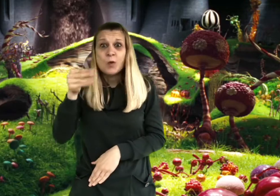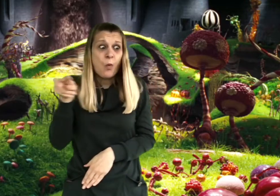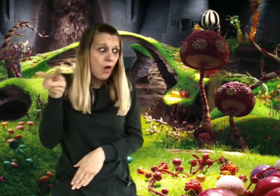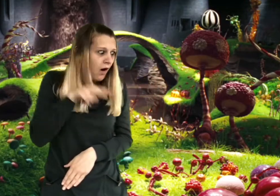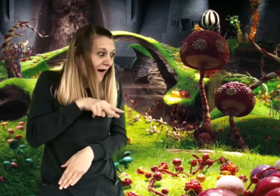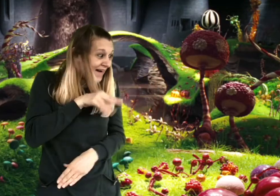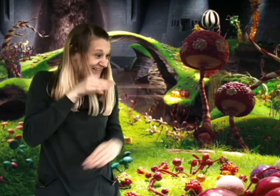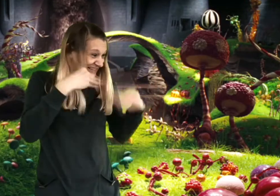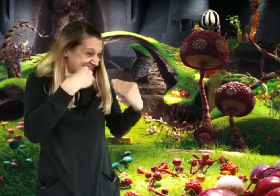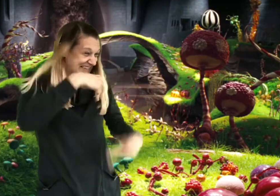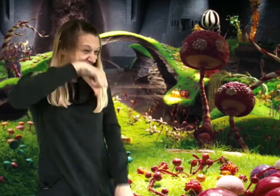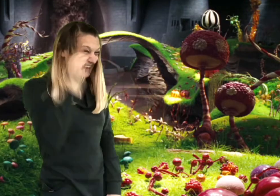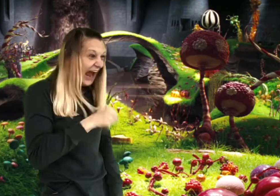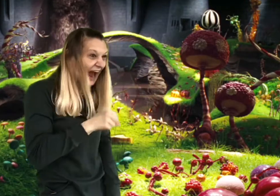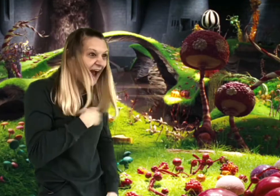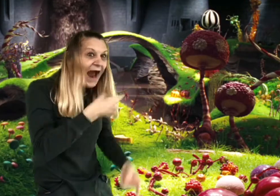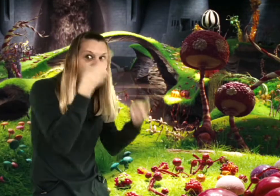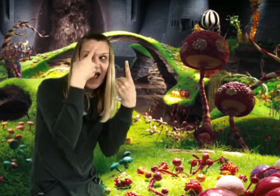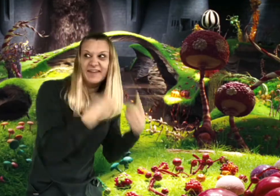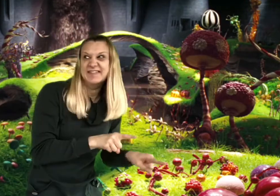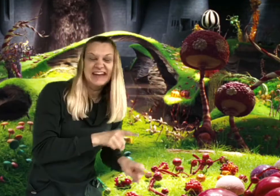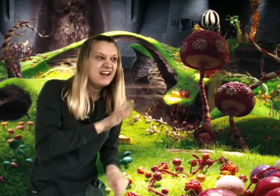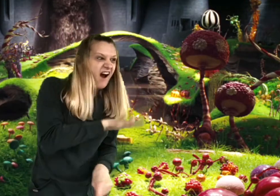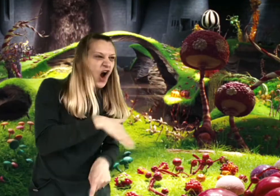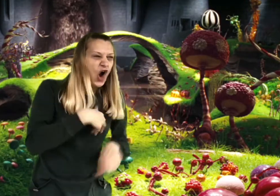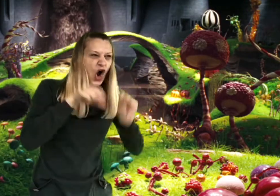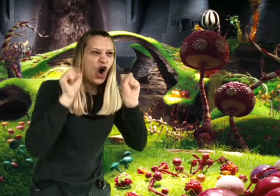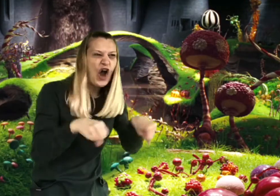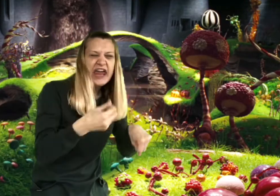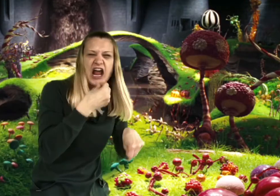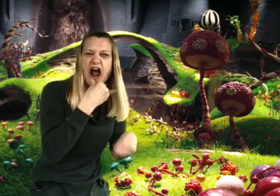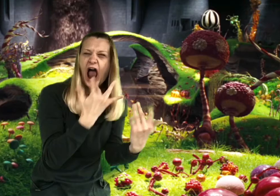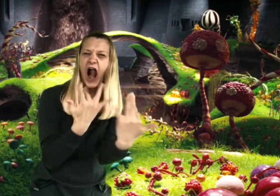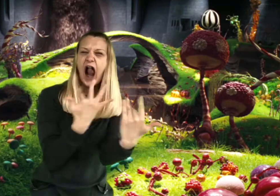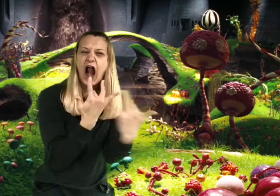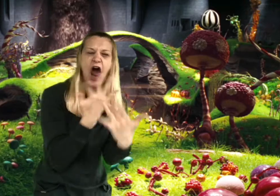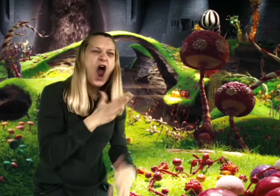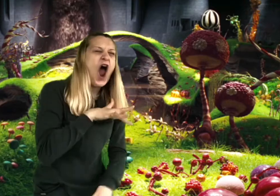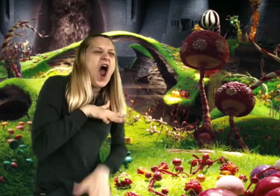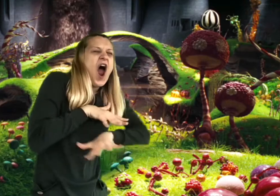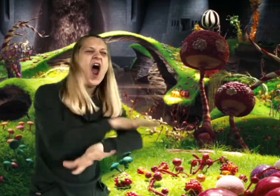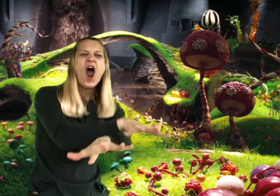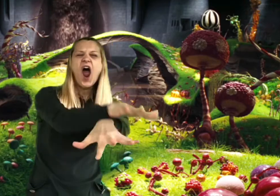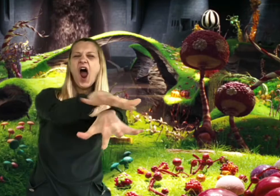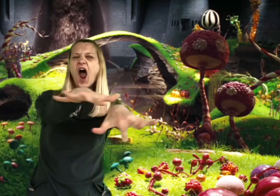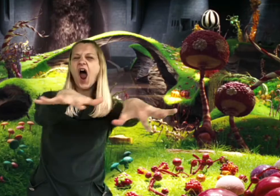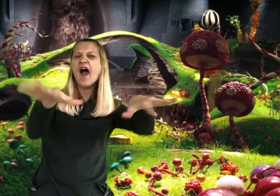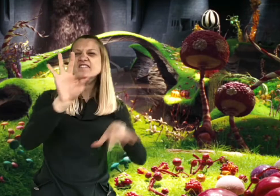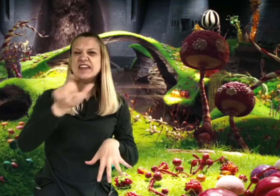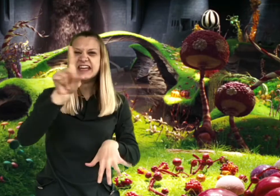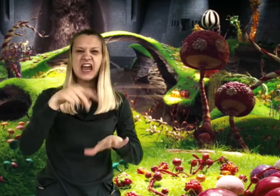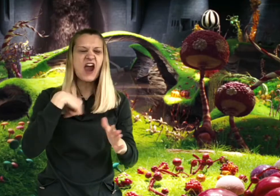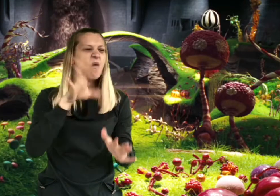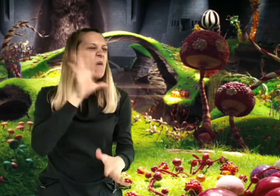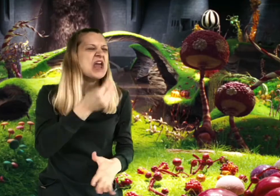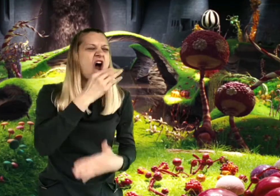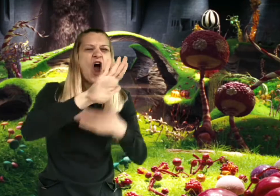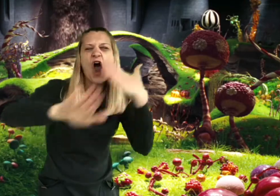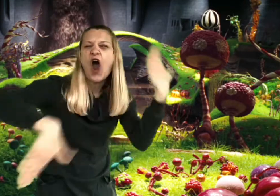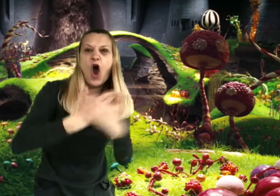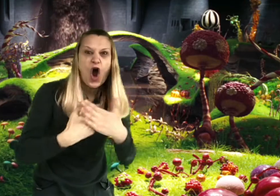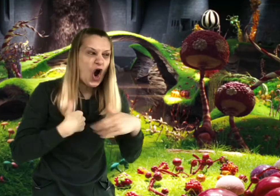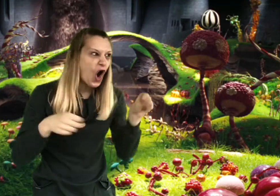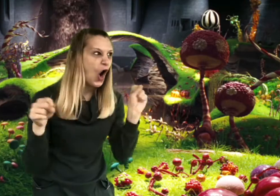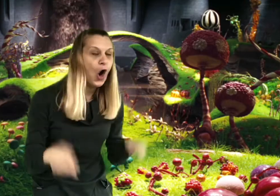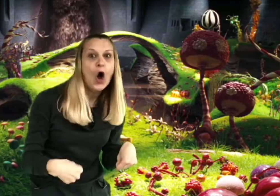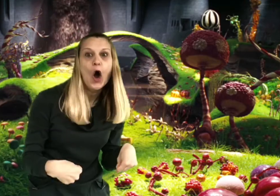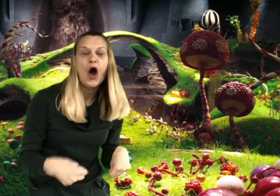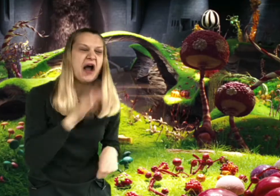"I agree, boy! I could eat the whole field!" said Grandpa Joe, grinning with delight.